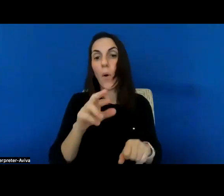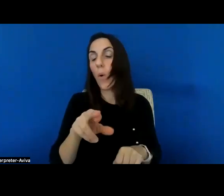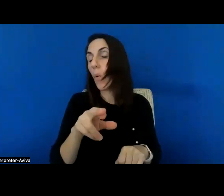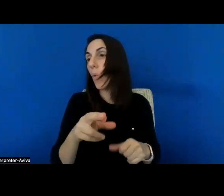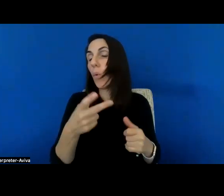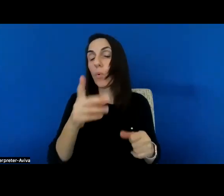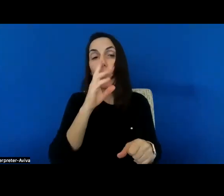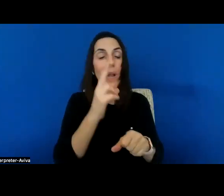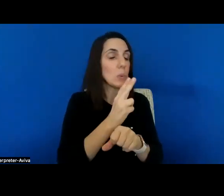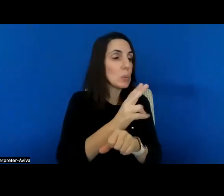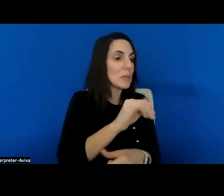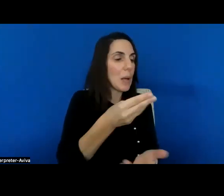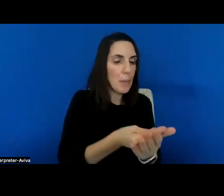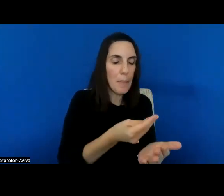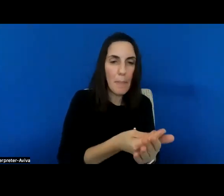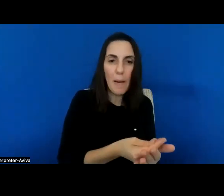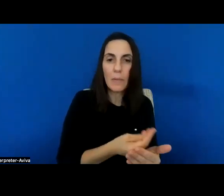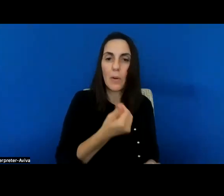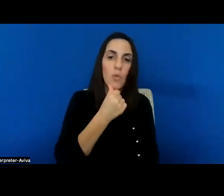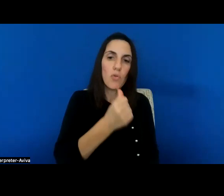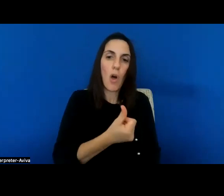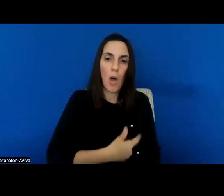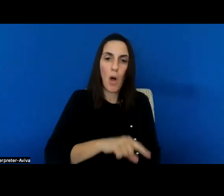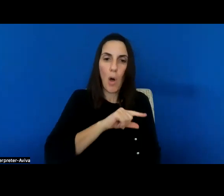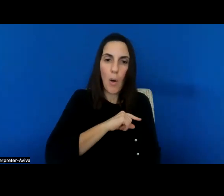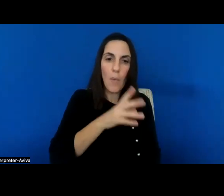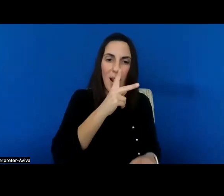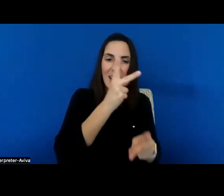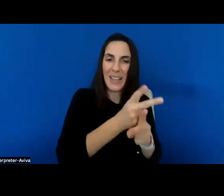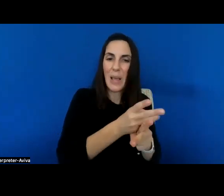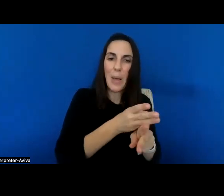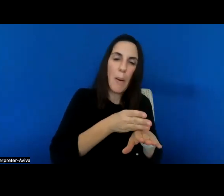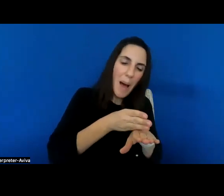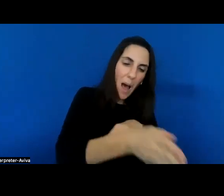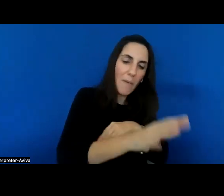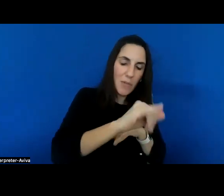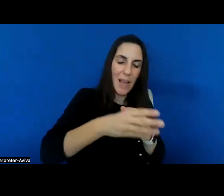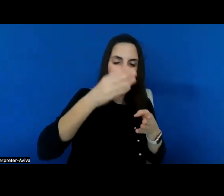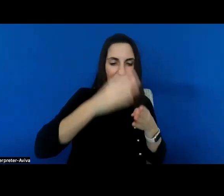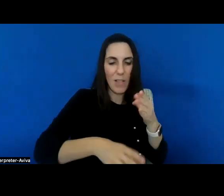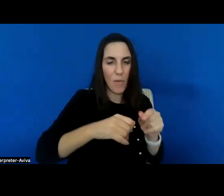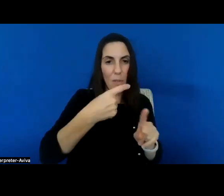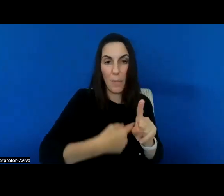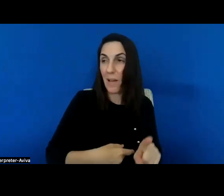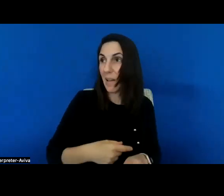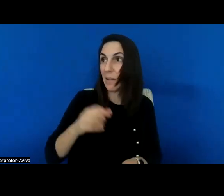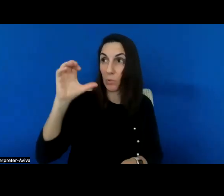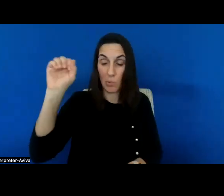that's not qualified and you're retaining it. 11:33:35 Passed in a month. So and so Security asked me, said, Oh, I took that money out